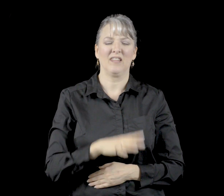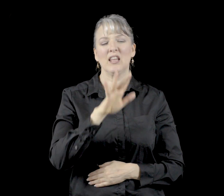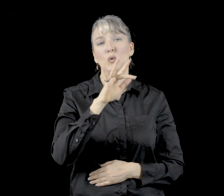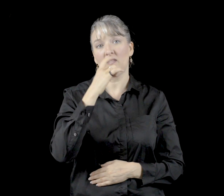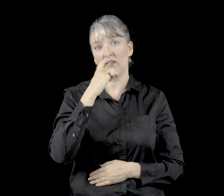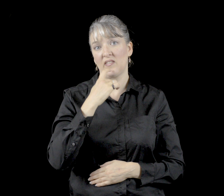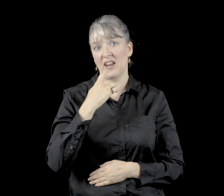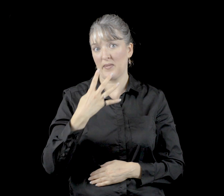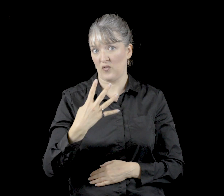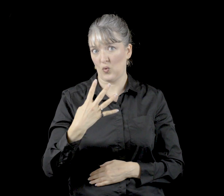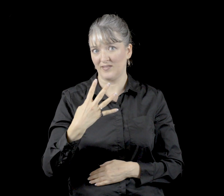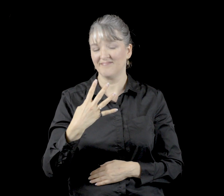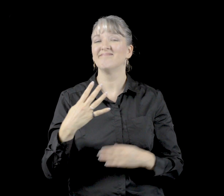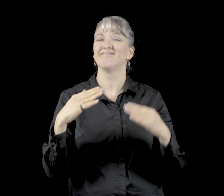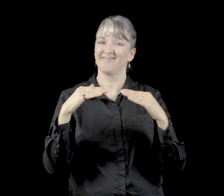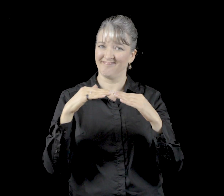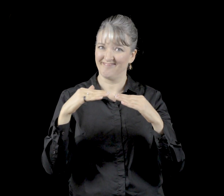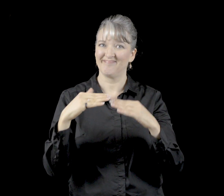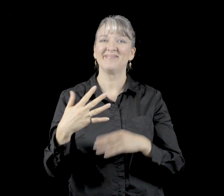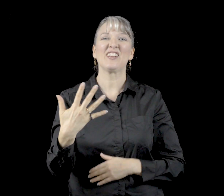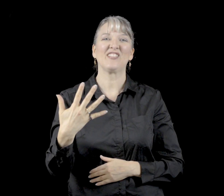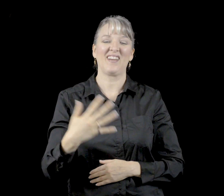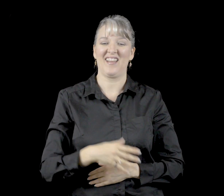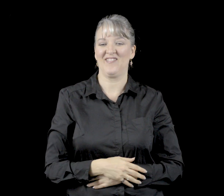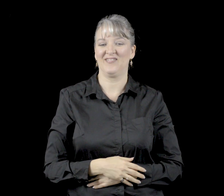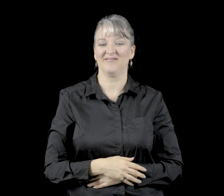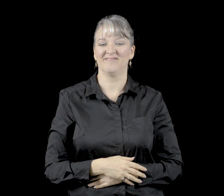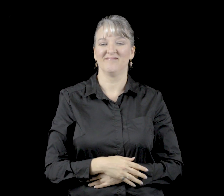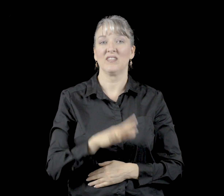25 divided by 4 = 5 [Please tell me you do not homeschool your children!]